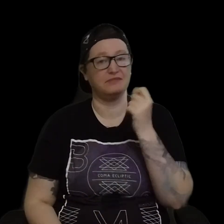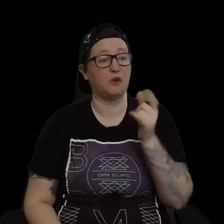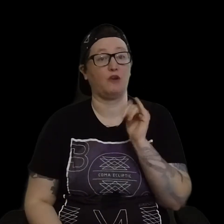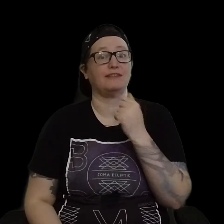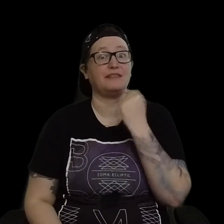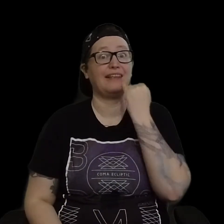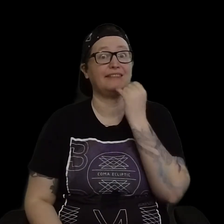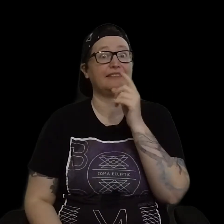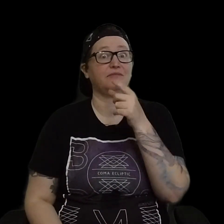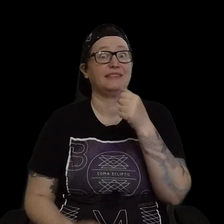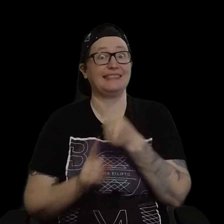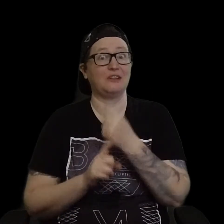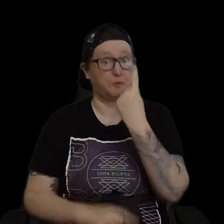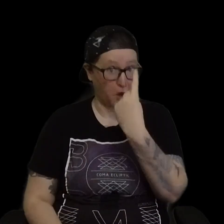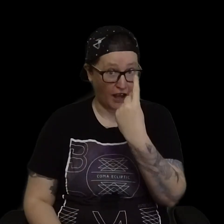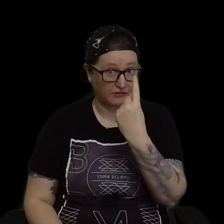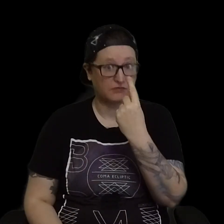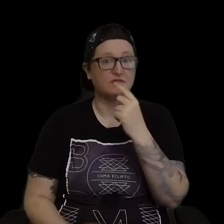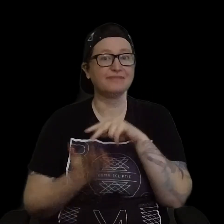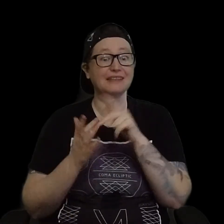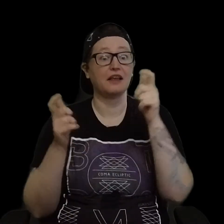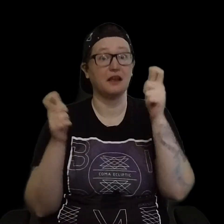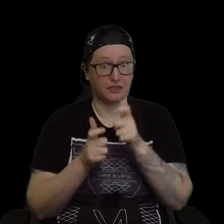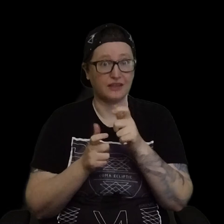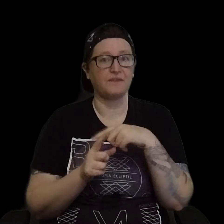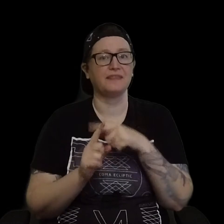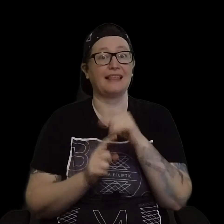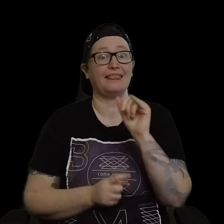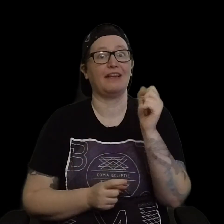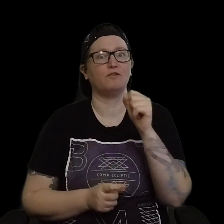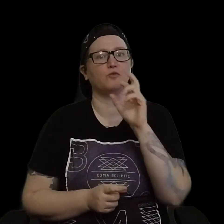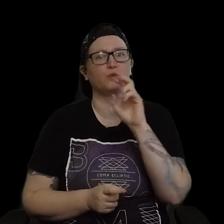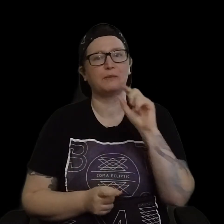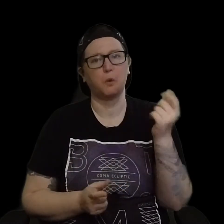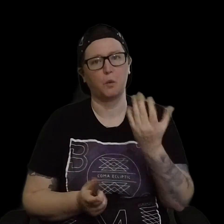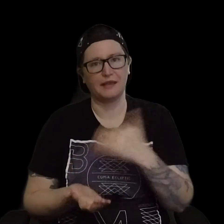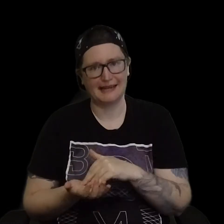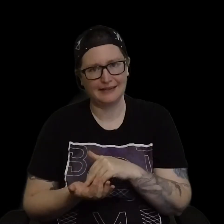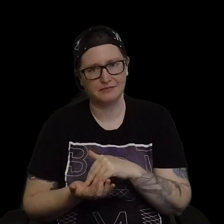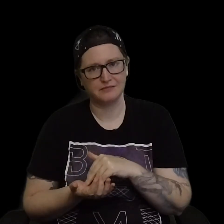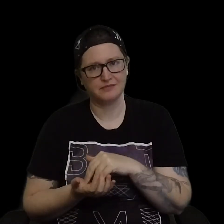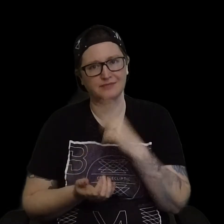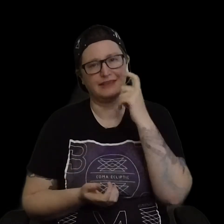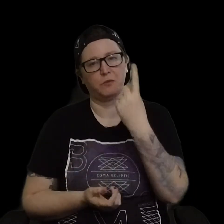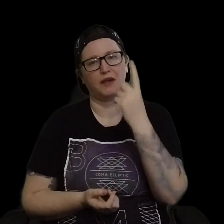then you're dead and also if you hit one and it goes down then you have to re-roll again